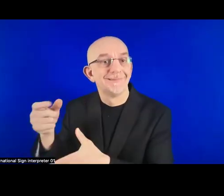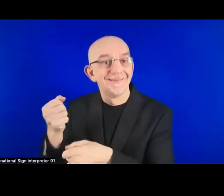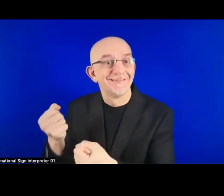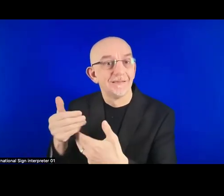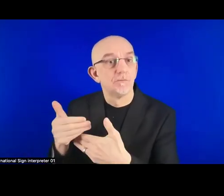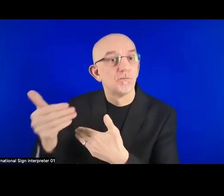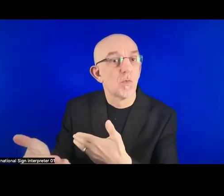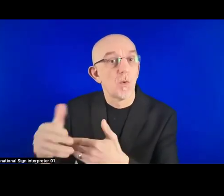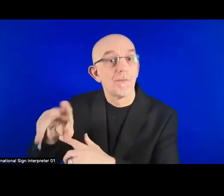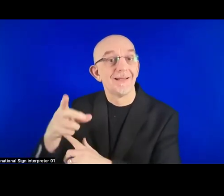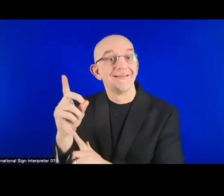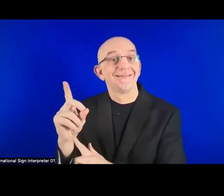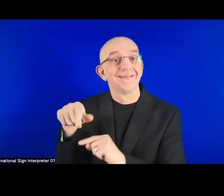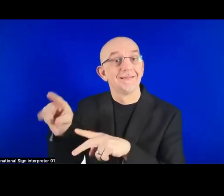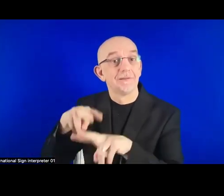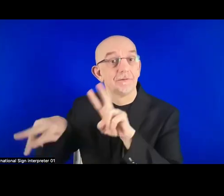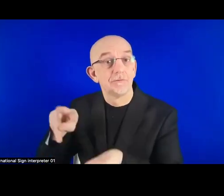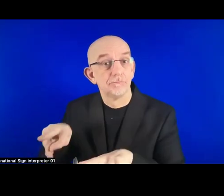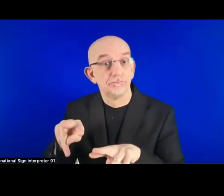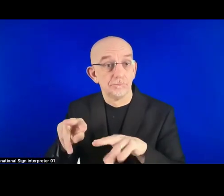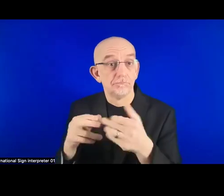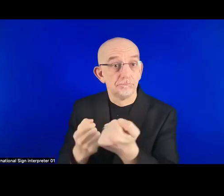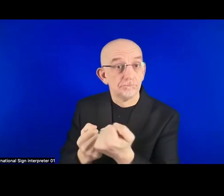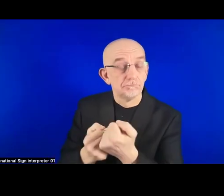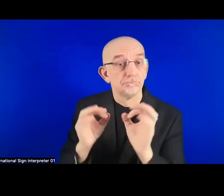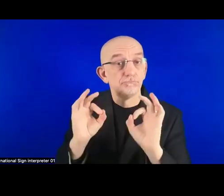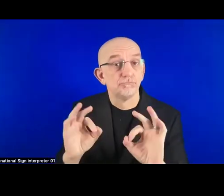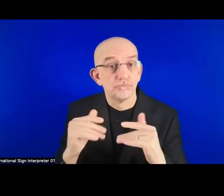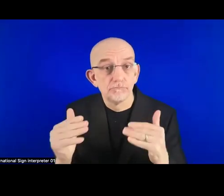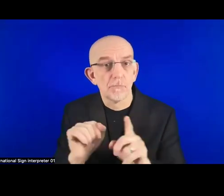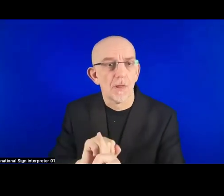PREPARED post doctoral fellowship, I wanted to promote the internationalisation of my